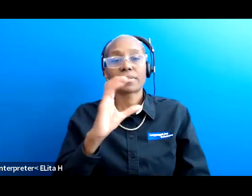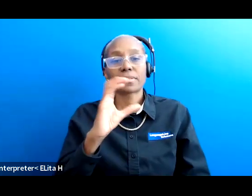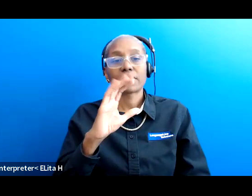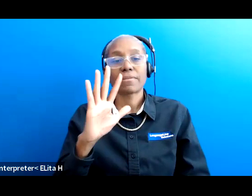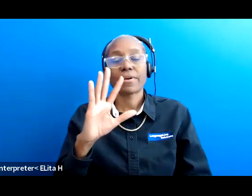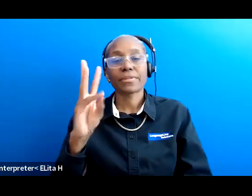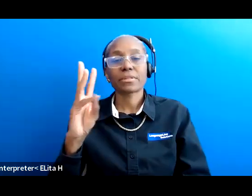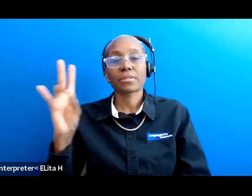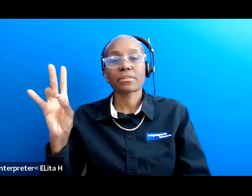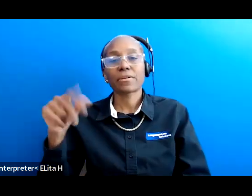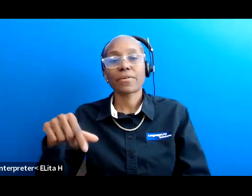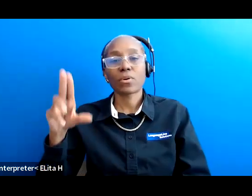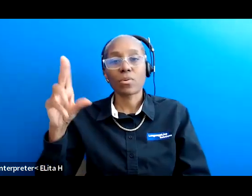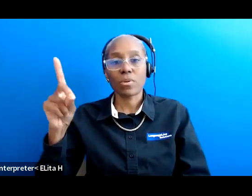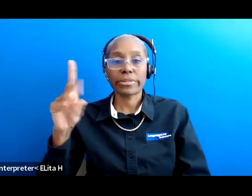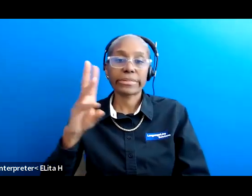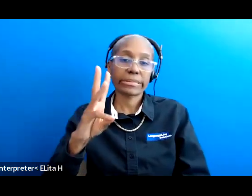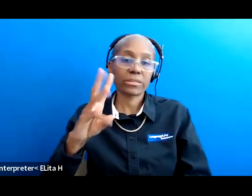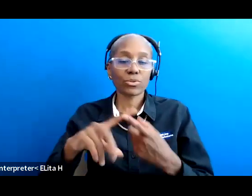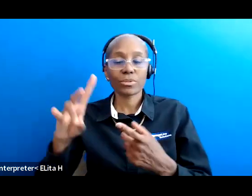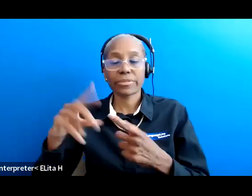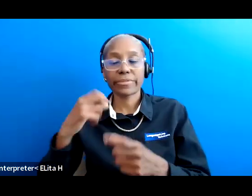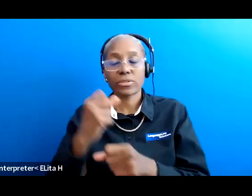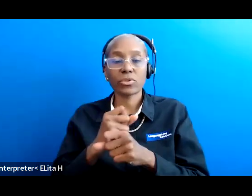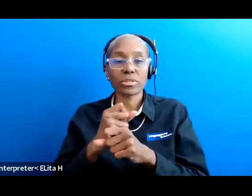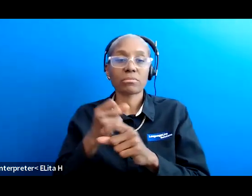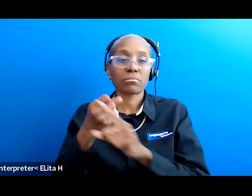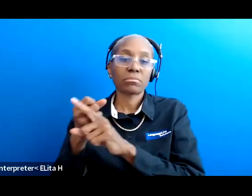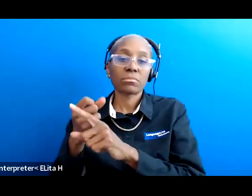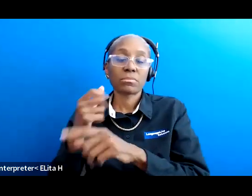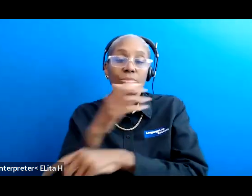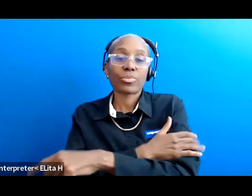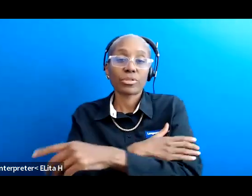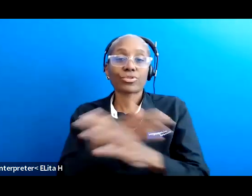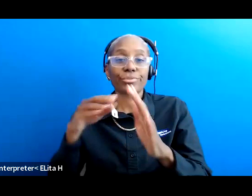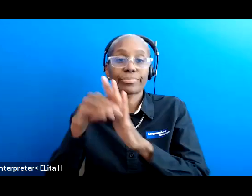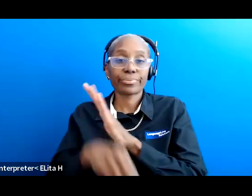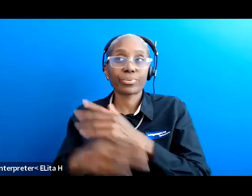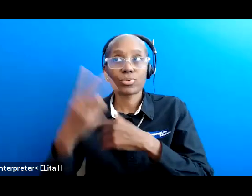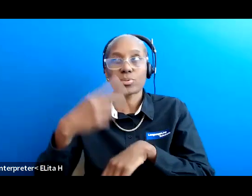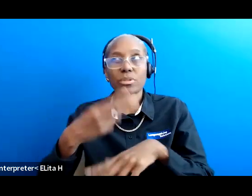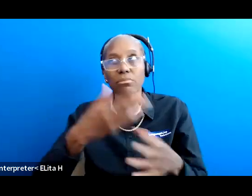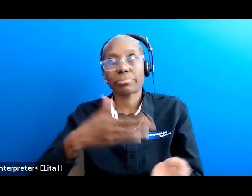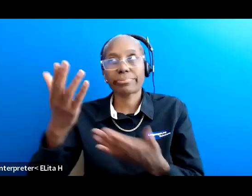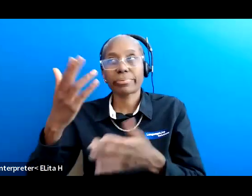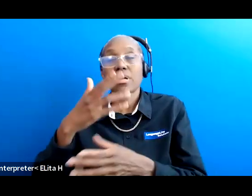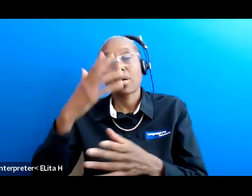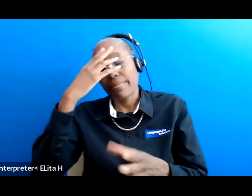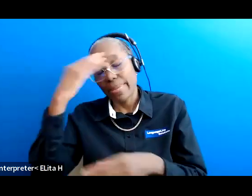years, having more frequent bouts with low blood pressure. Two recent hospital stays for passing out and wondering why.